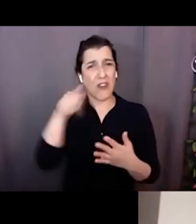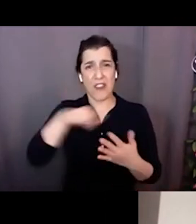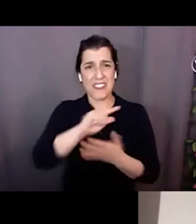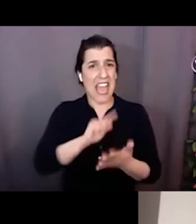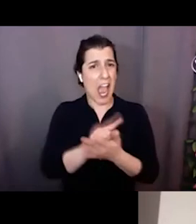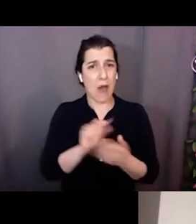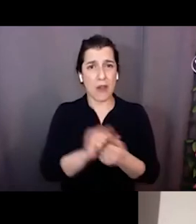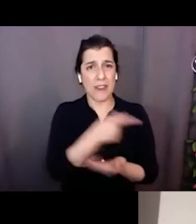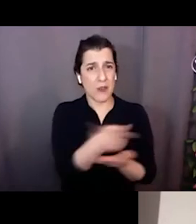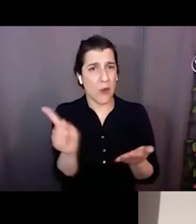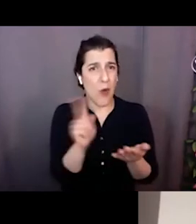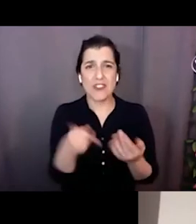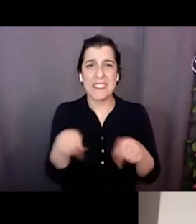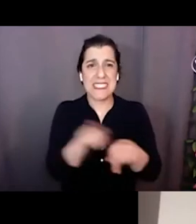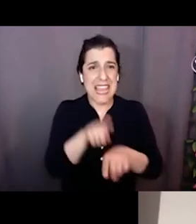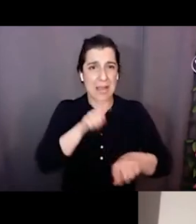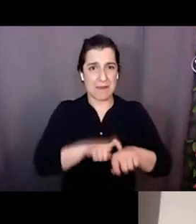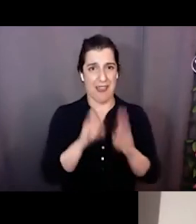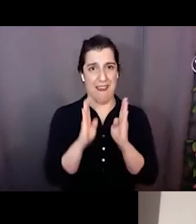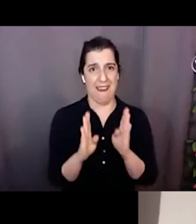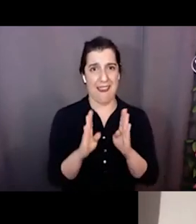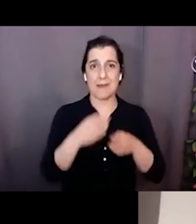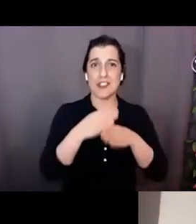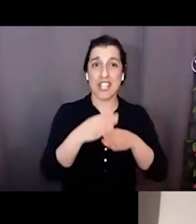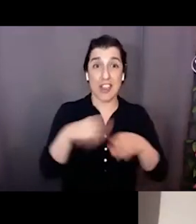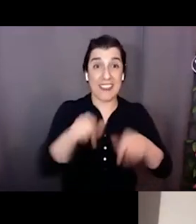really encouraging. Um, yeah,